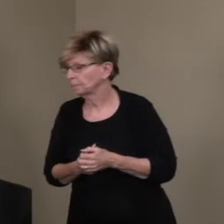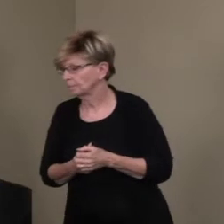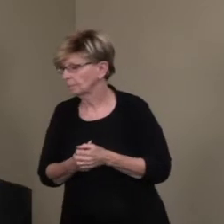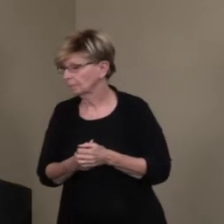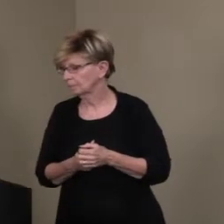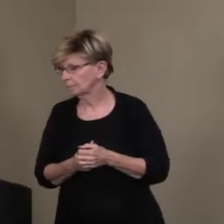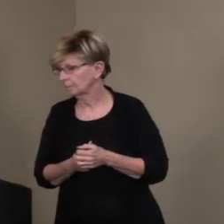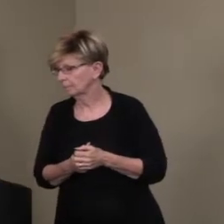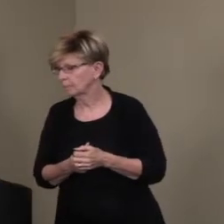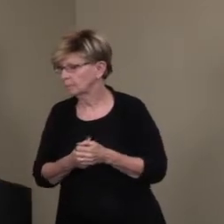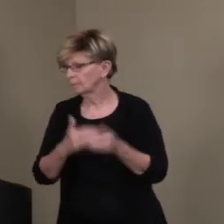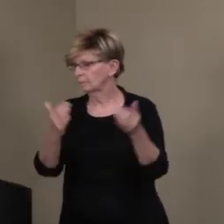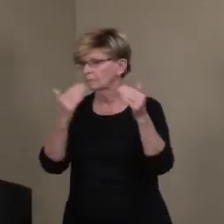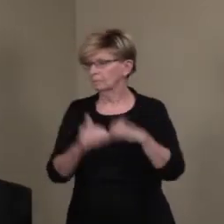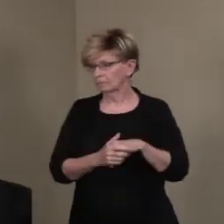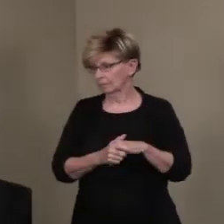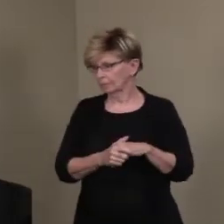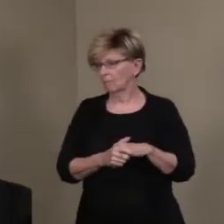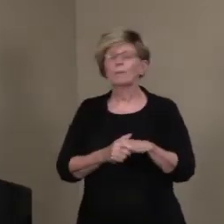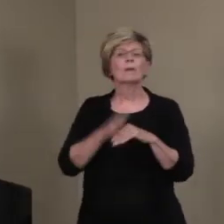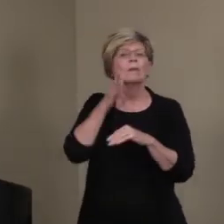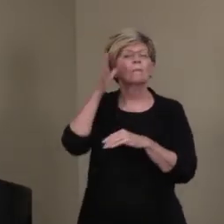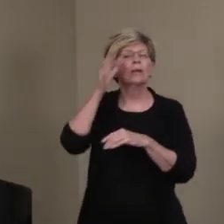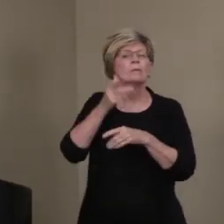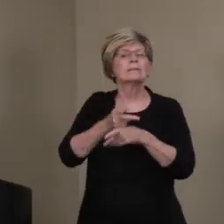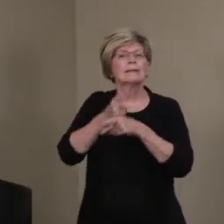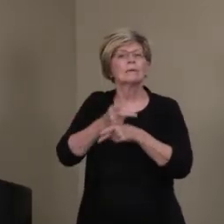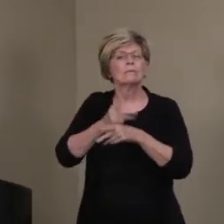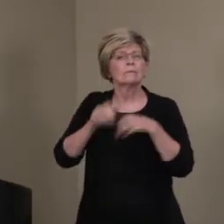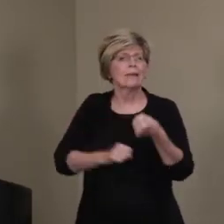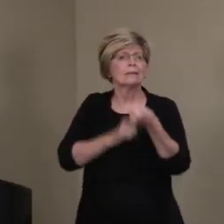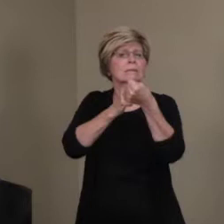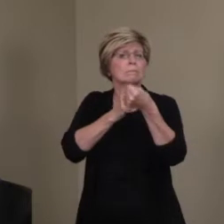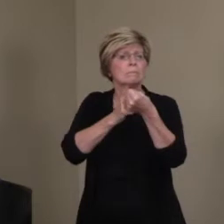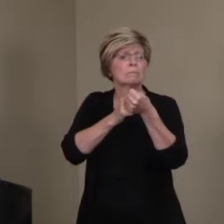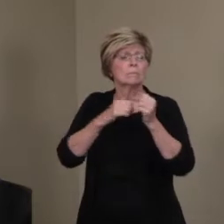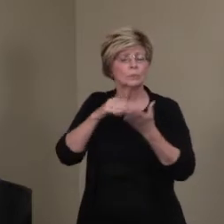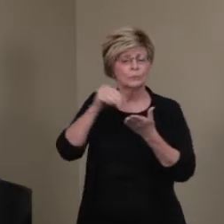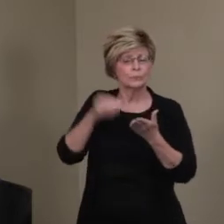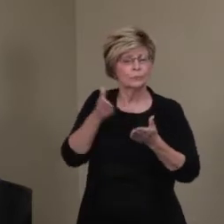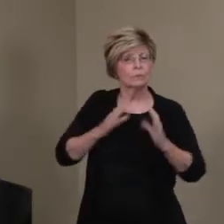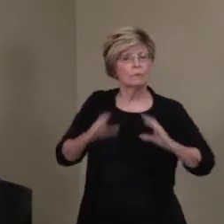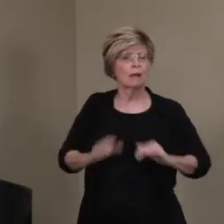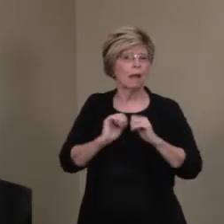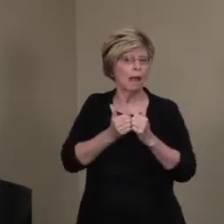school as well and get information from them the parenting gear and caregivers